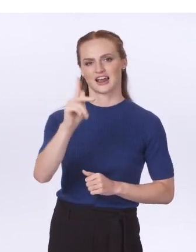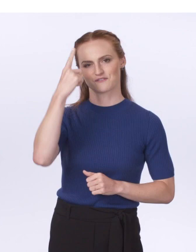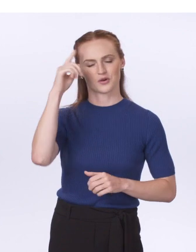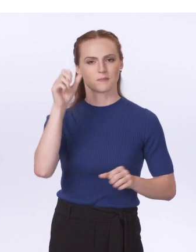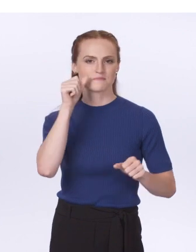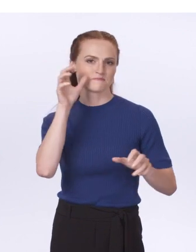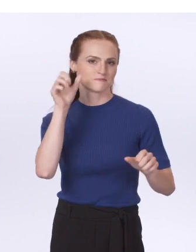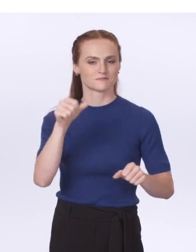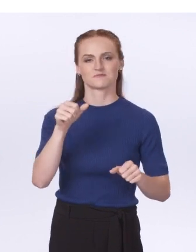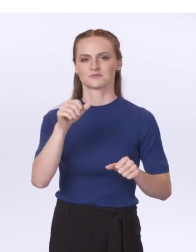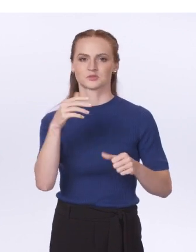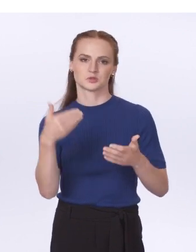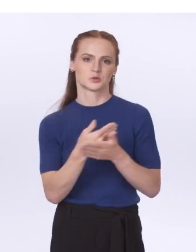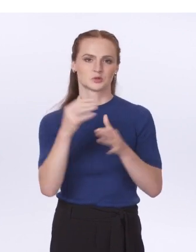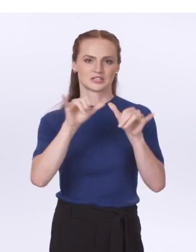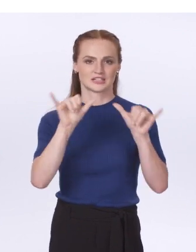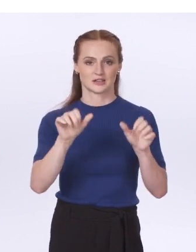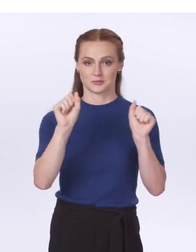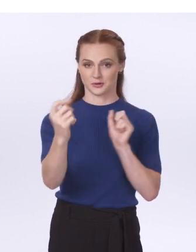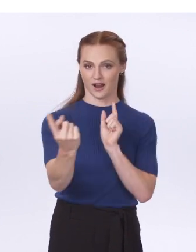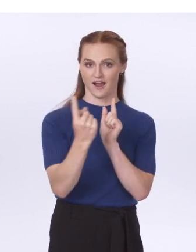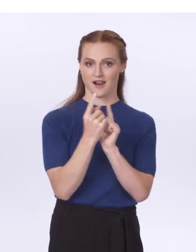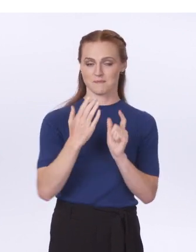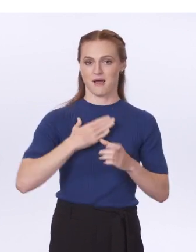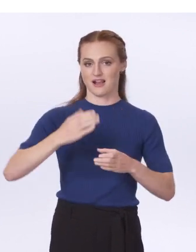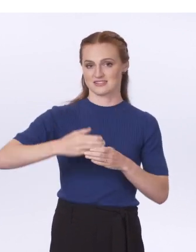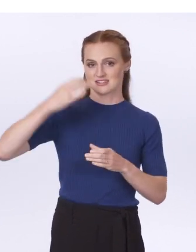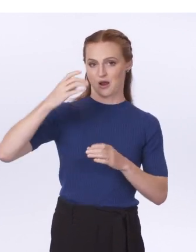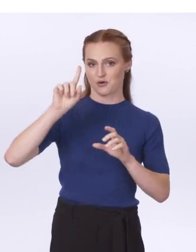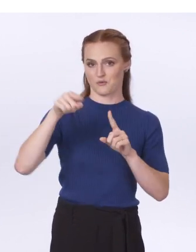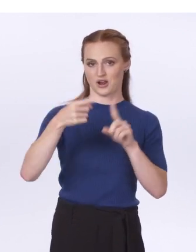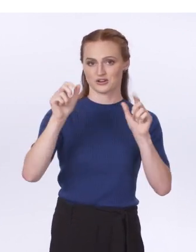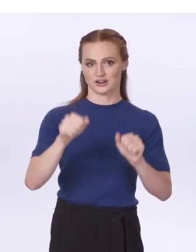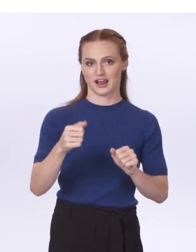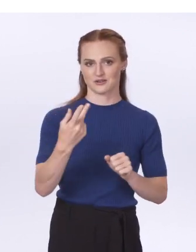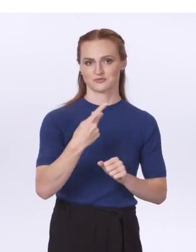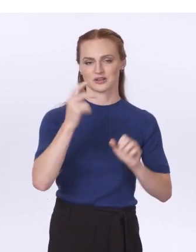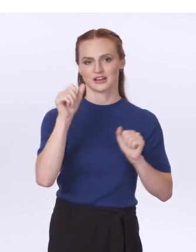Drop by my tower when you get a chance and we’ll go on an adventure together. See you.